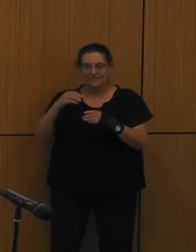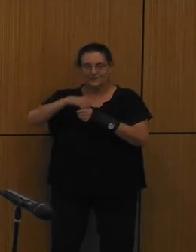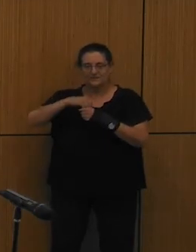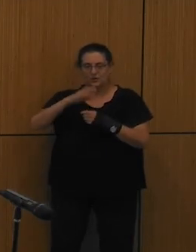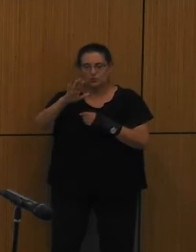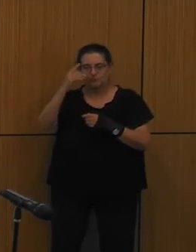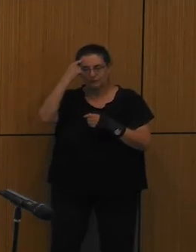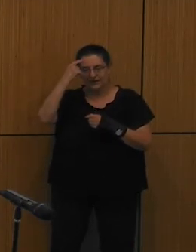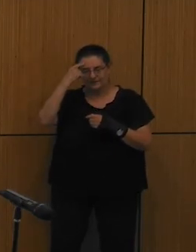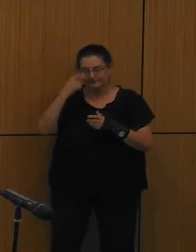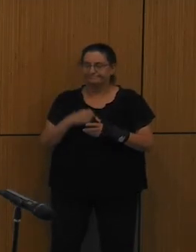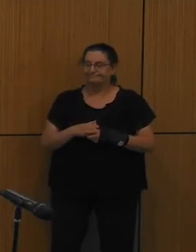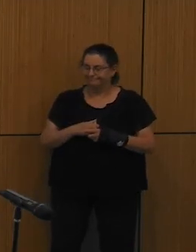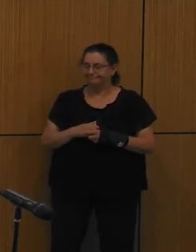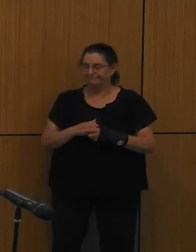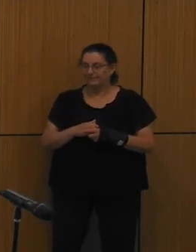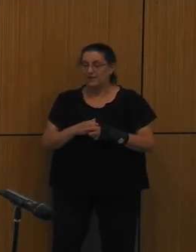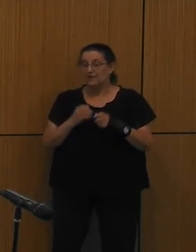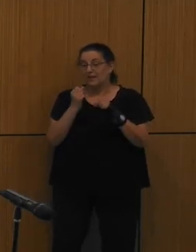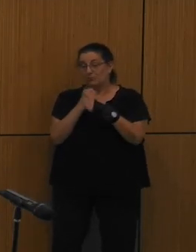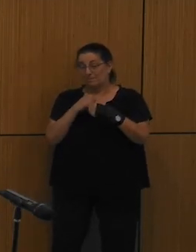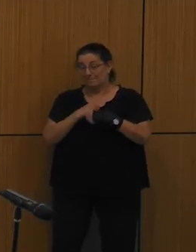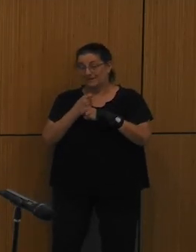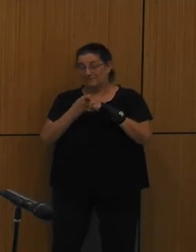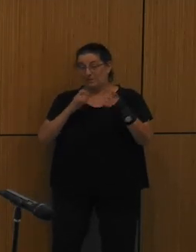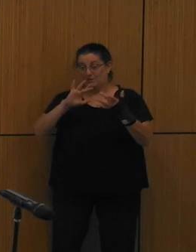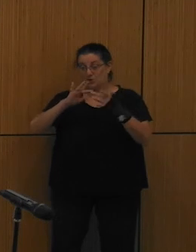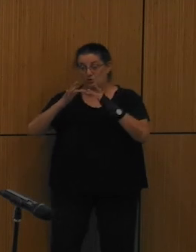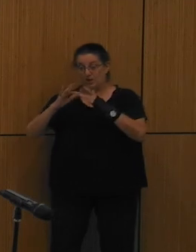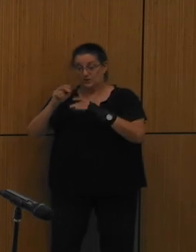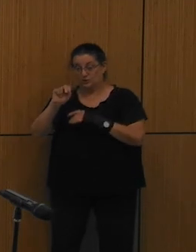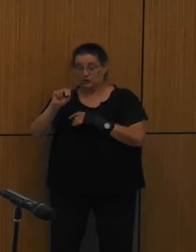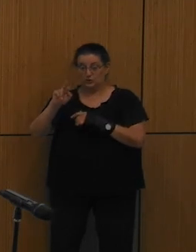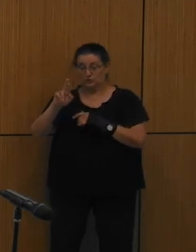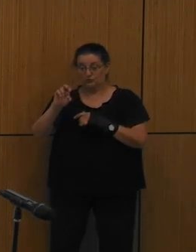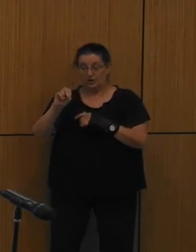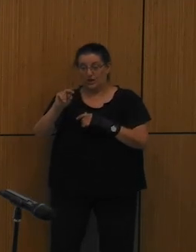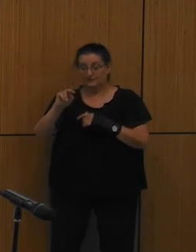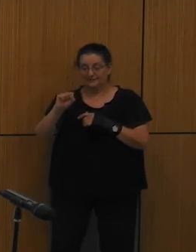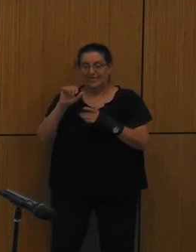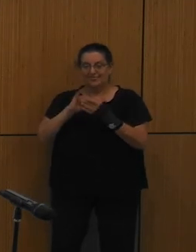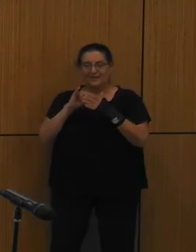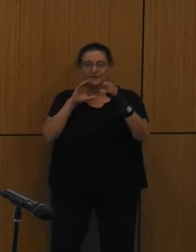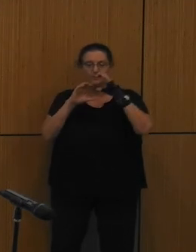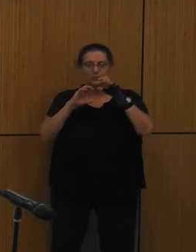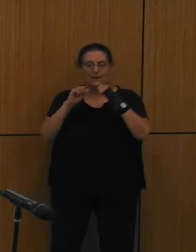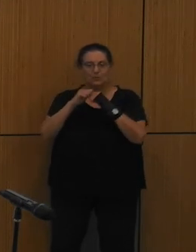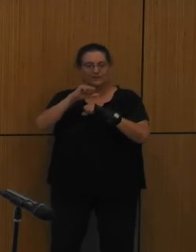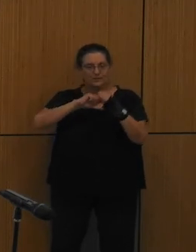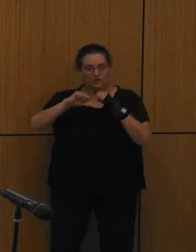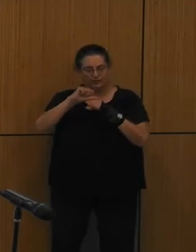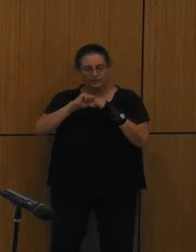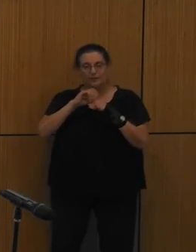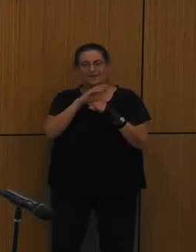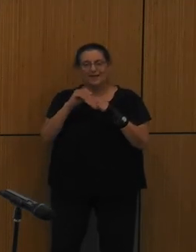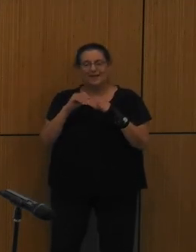So like I said, brains are made up of neurons communicating with each other. Right. When one neuron signals another, it induces, changes in